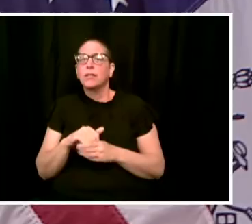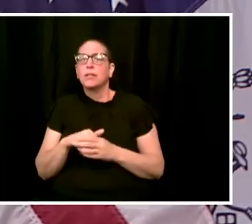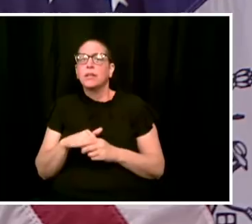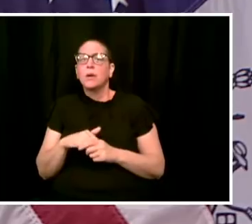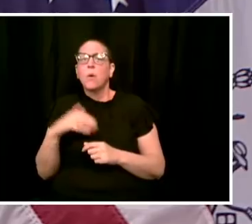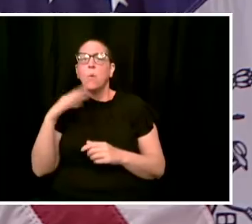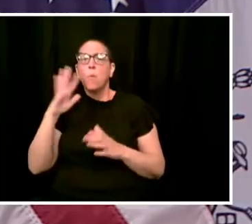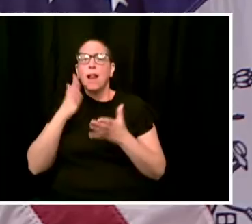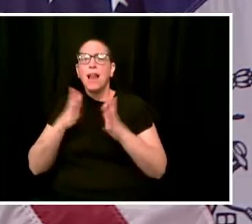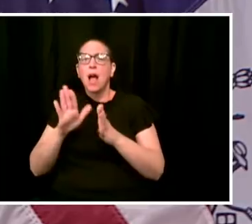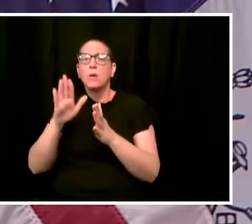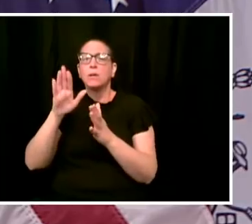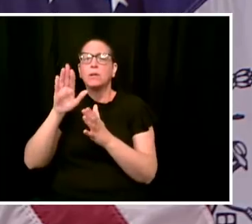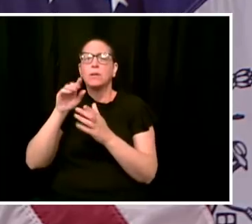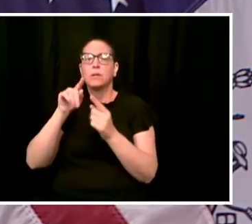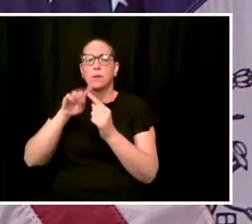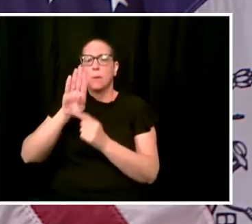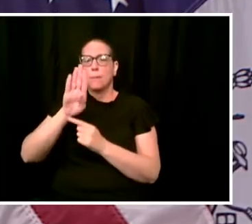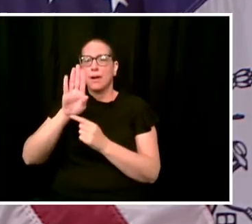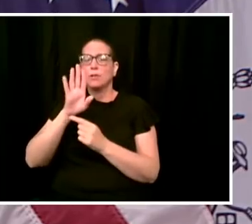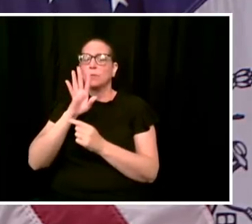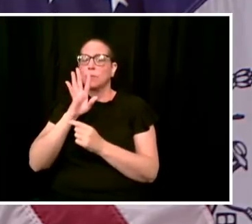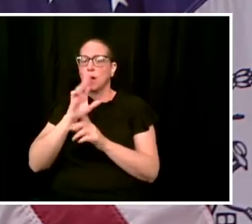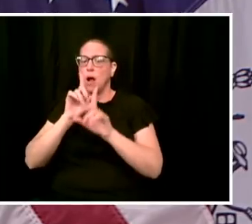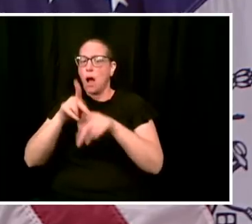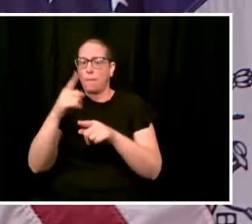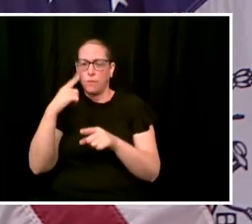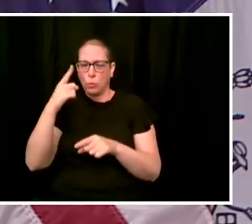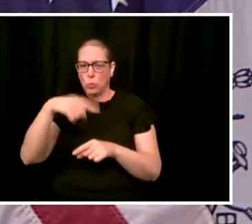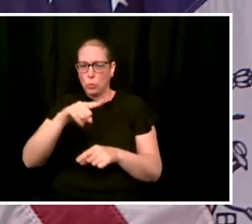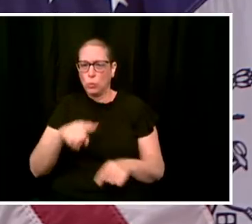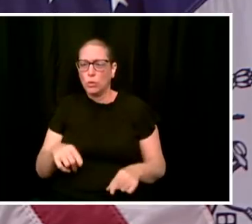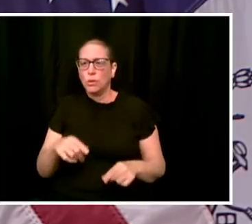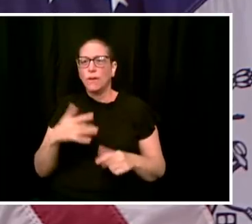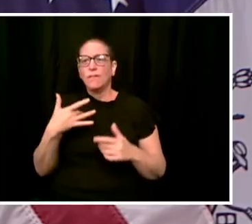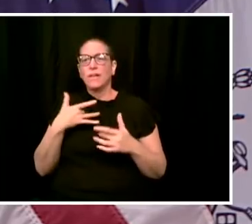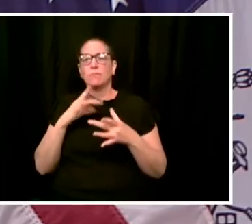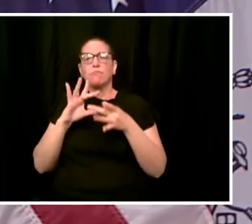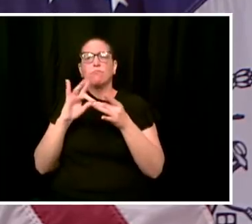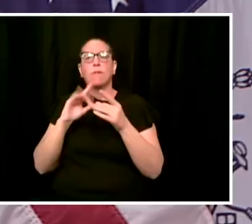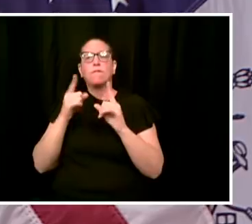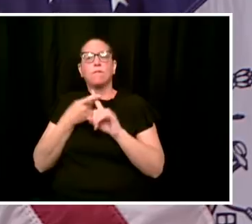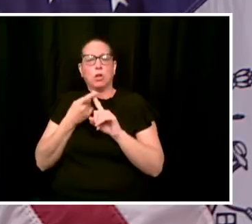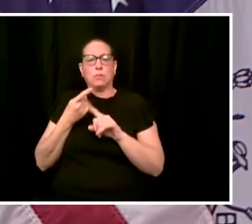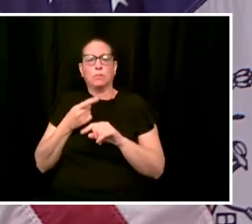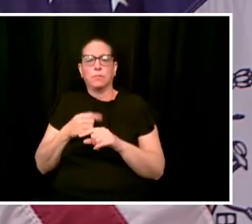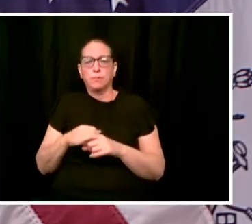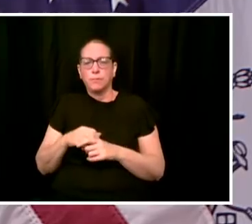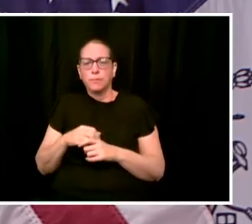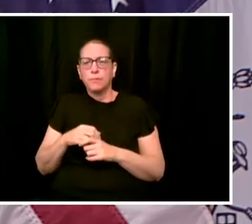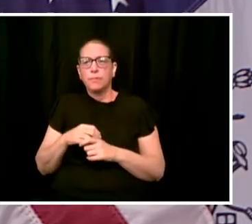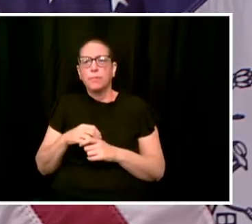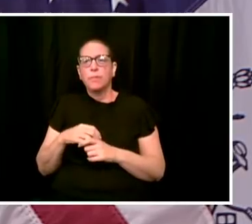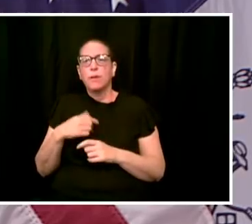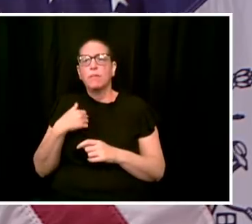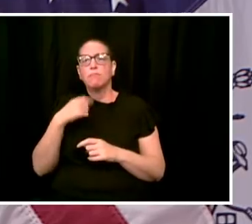QUESTION, I WILL GO TO DR. BALBO,